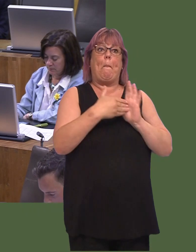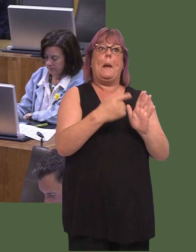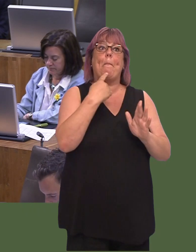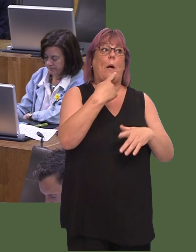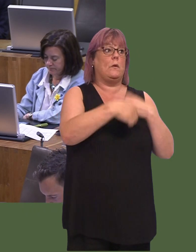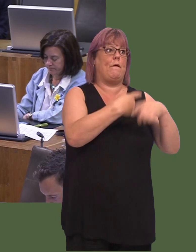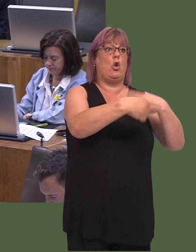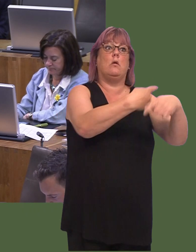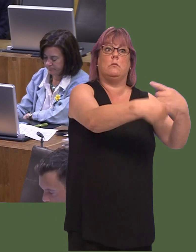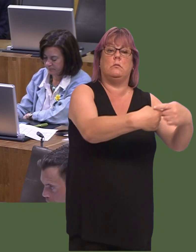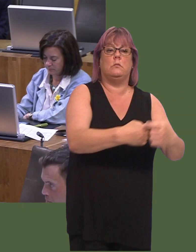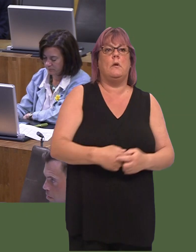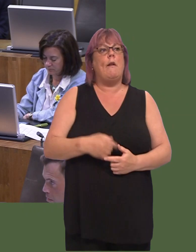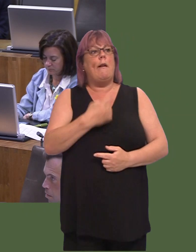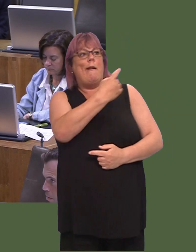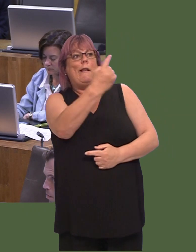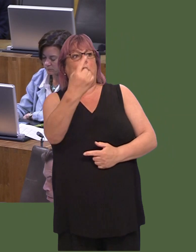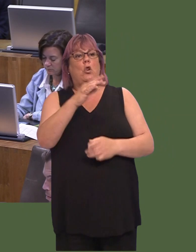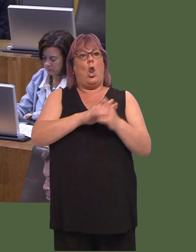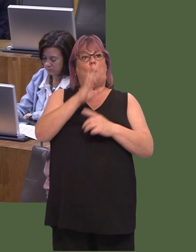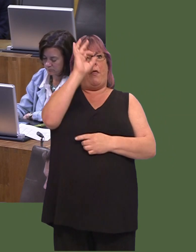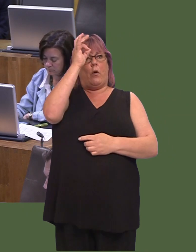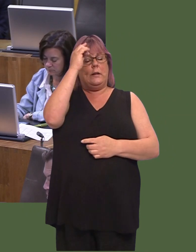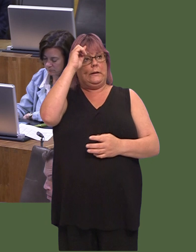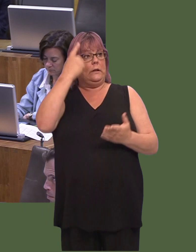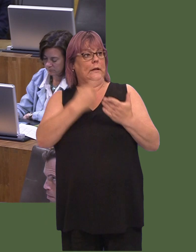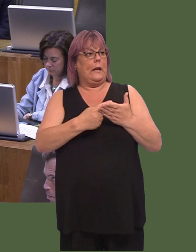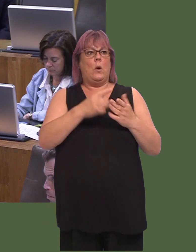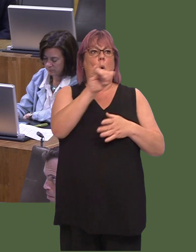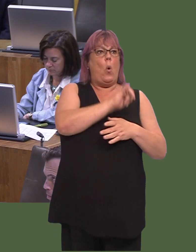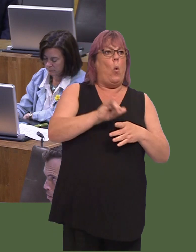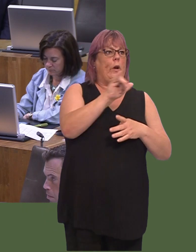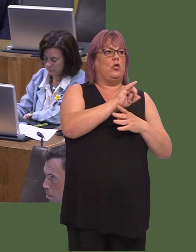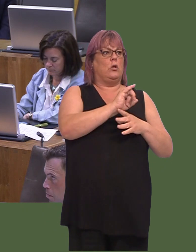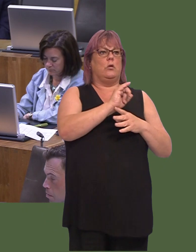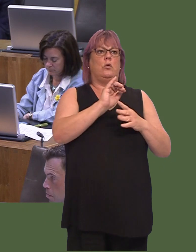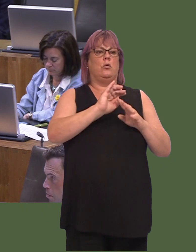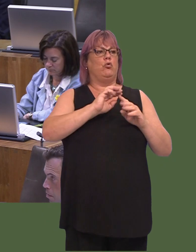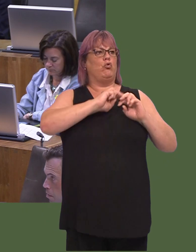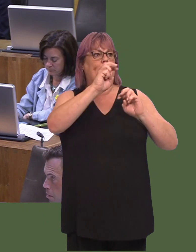authorities, at £25 million per year. It is for each local authority to determine which bus and community transport services